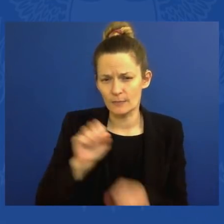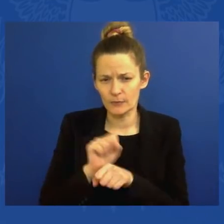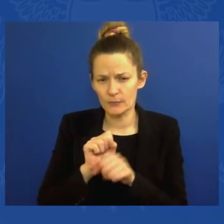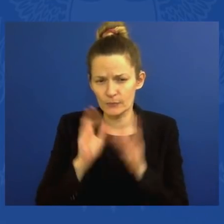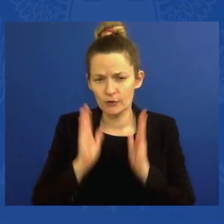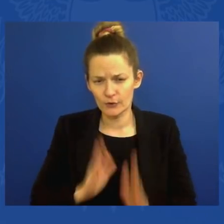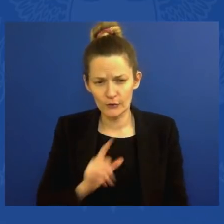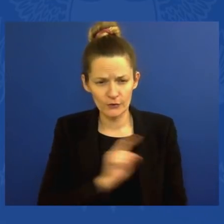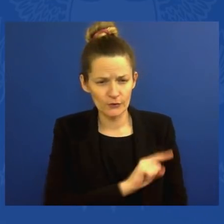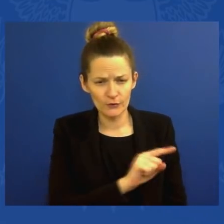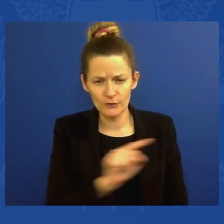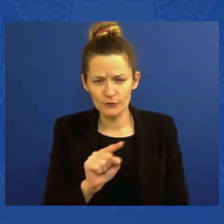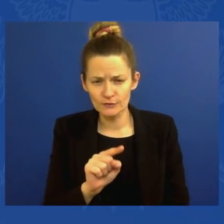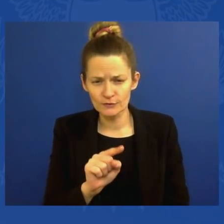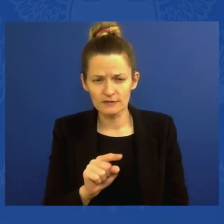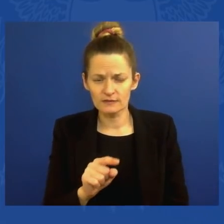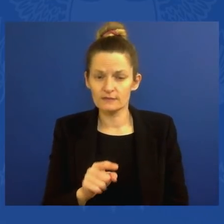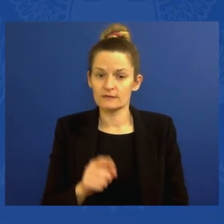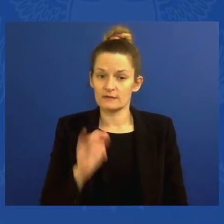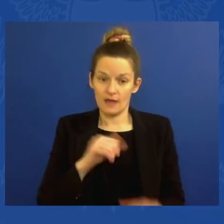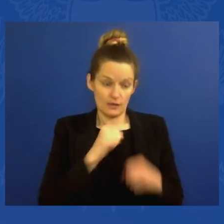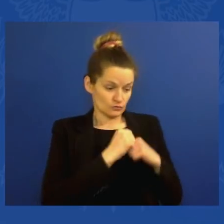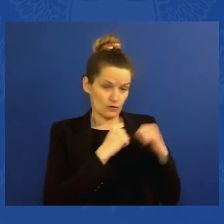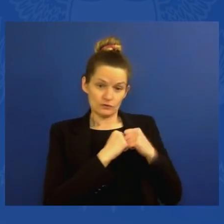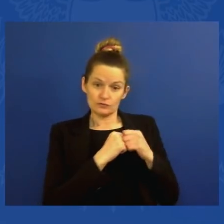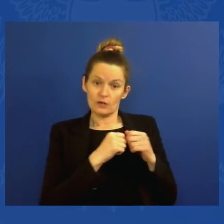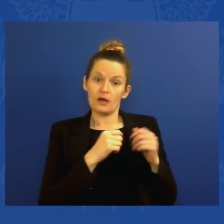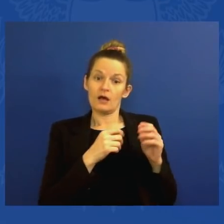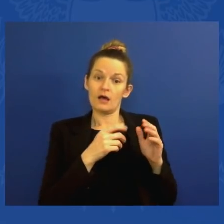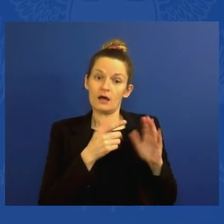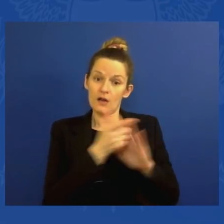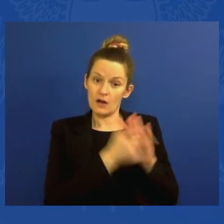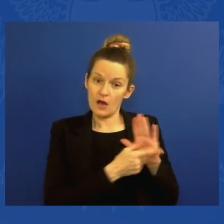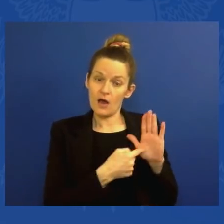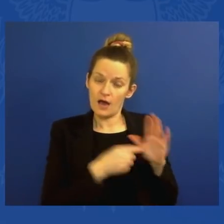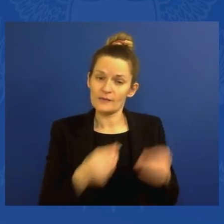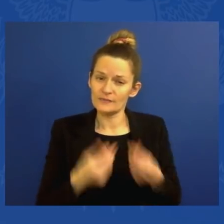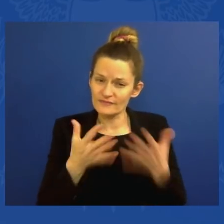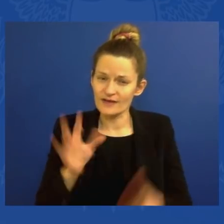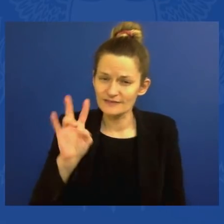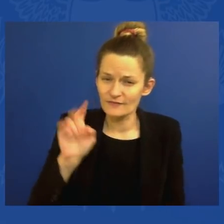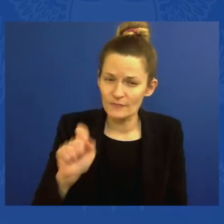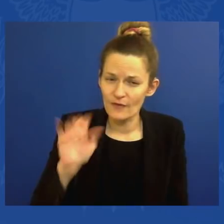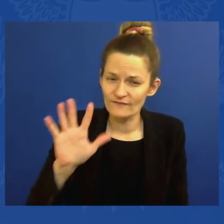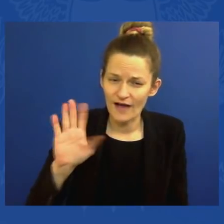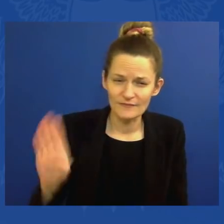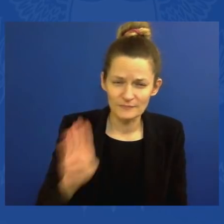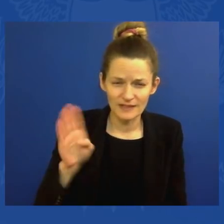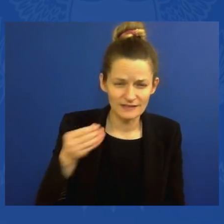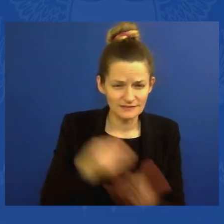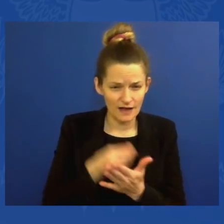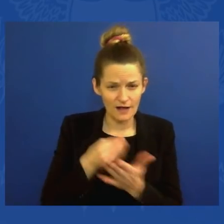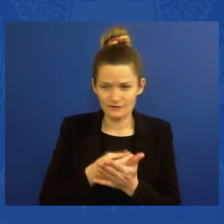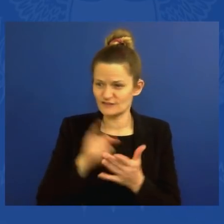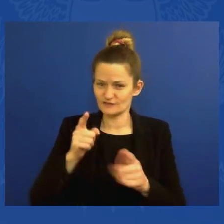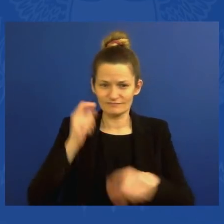$7.5 billion -- to build a national network of 500,000 electric vehicle charging stations across America.